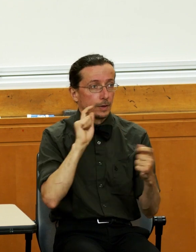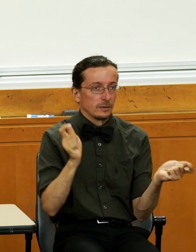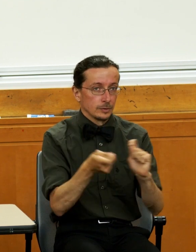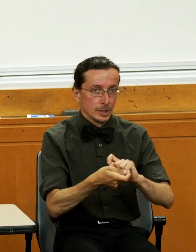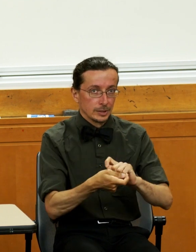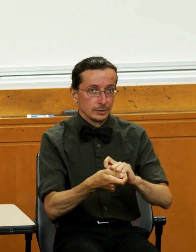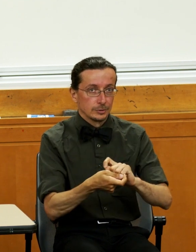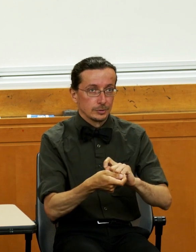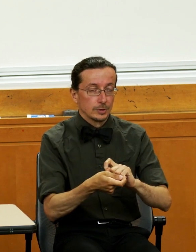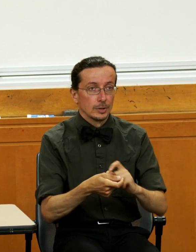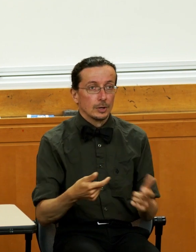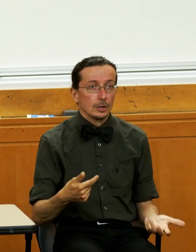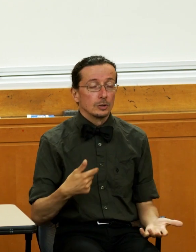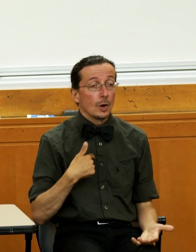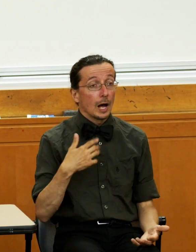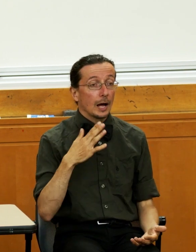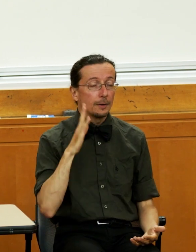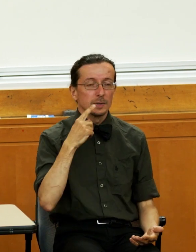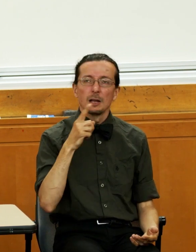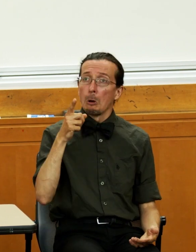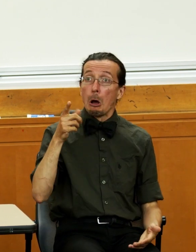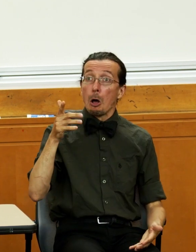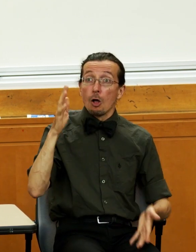So, I'm never going to be the person that says “Yes, the court did it. The lawyers did it.